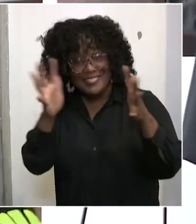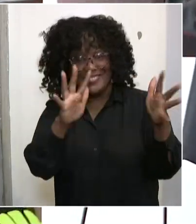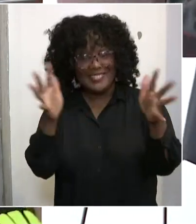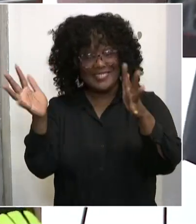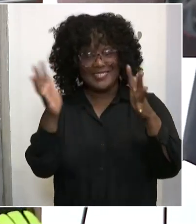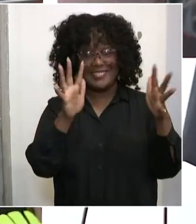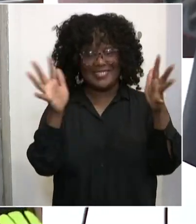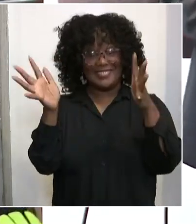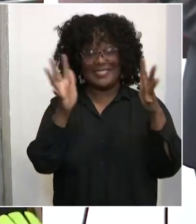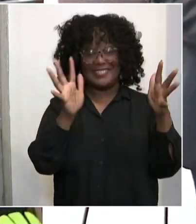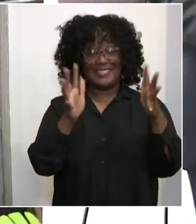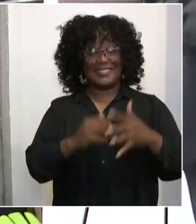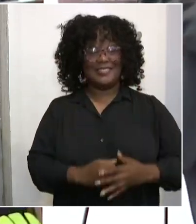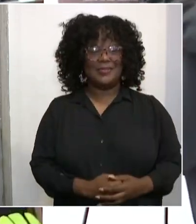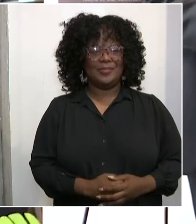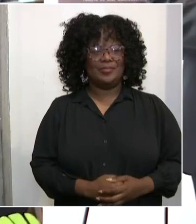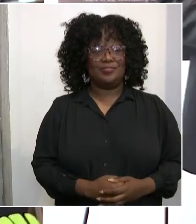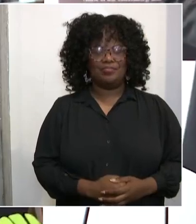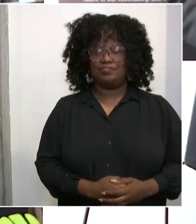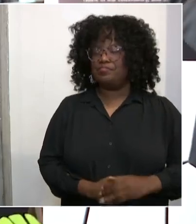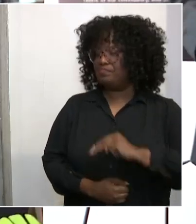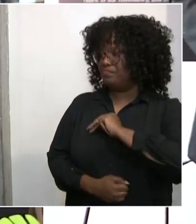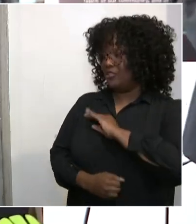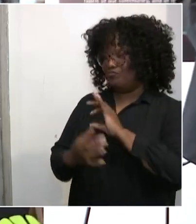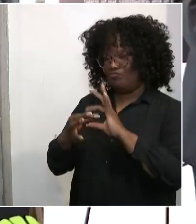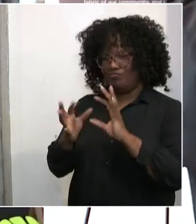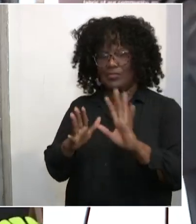Please give a hand to Latoya Foster.